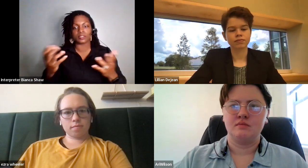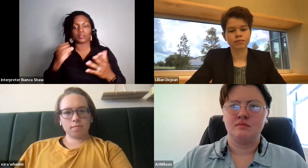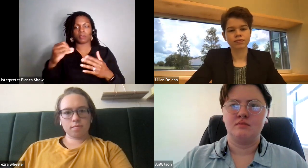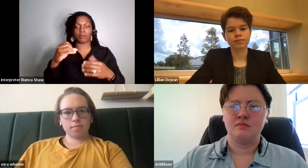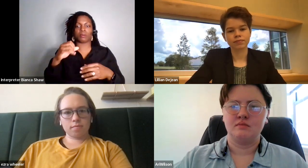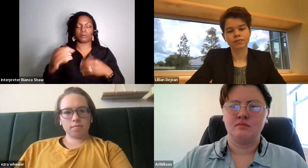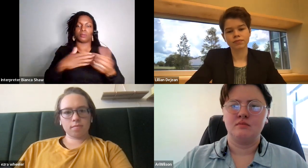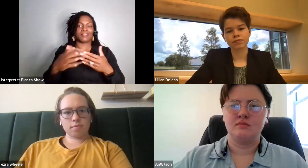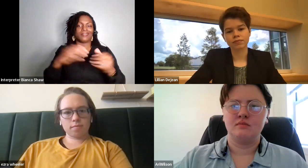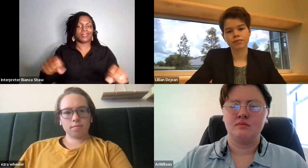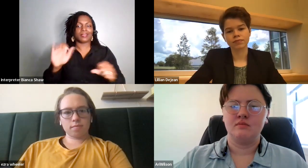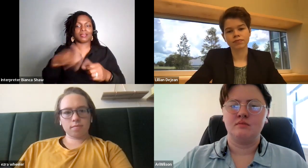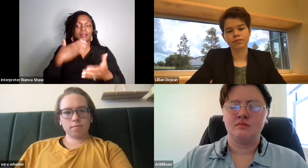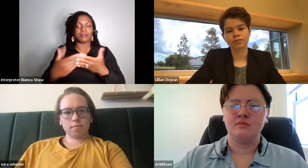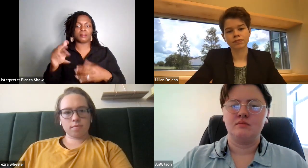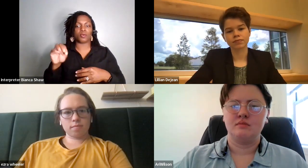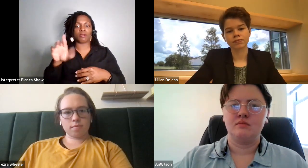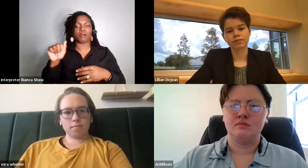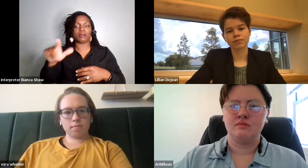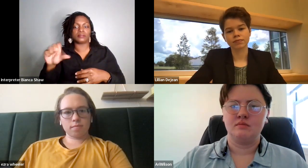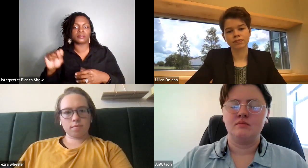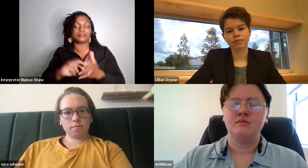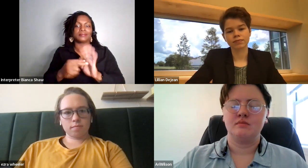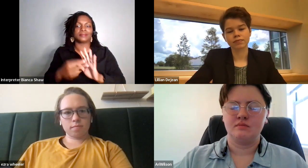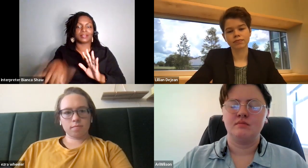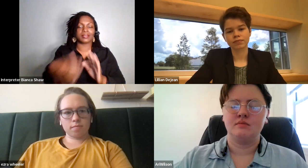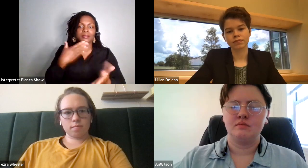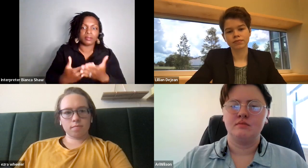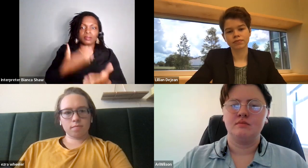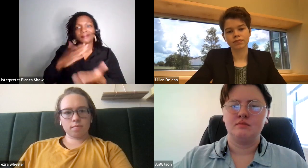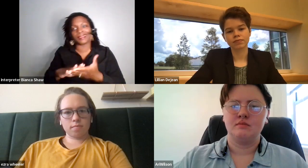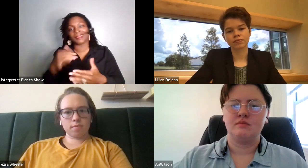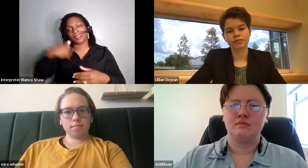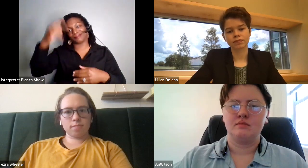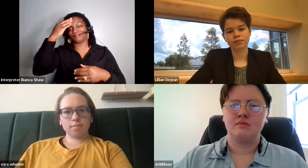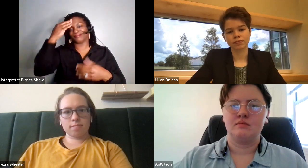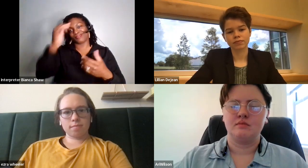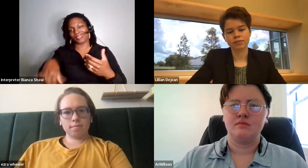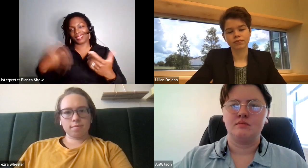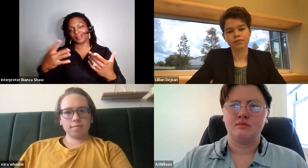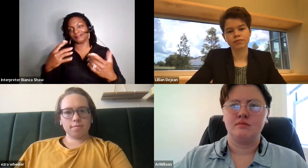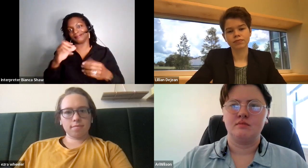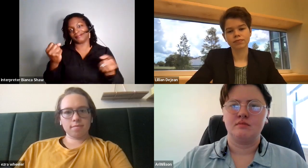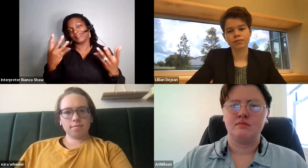So far as like, you know, being good or bad, and I know that might be controversy, so far as good, I bad.